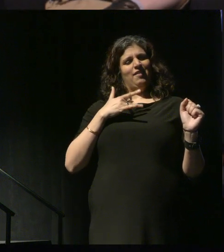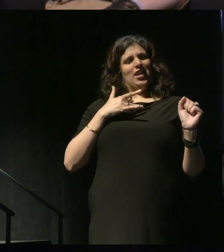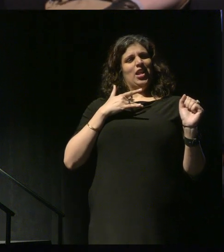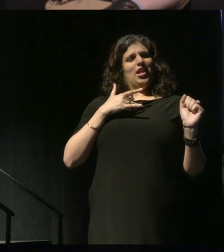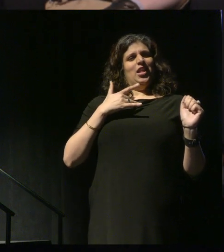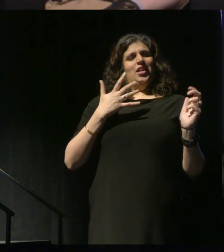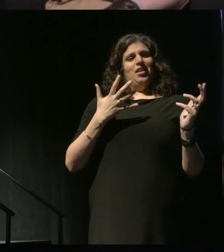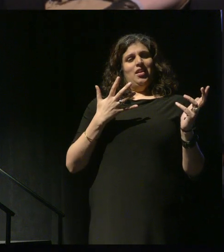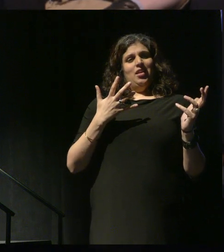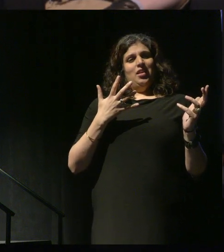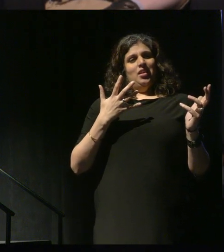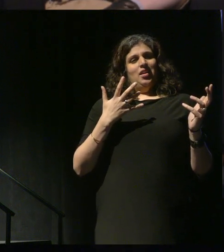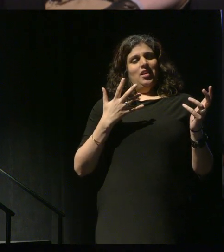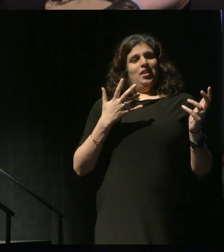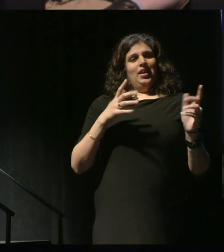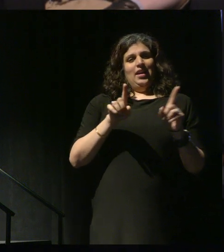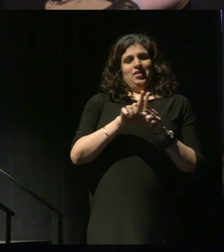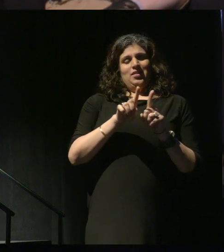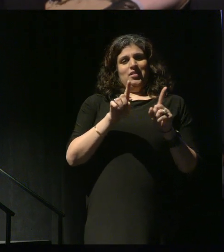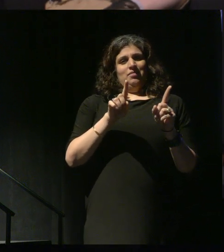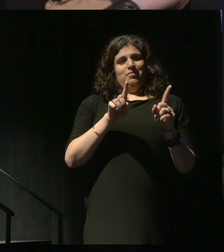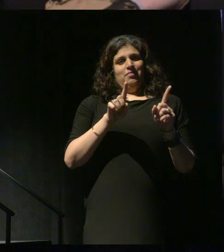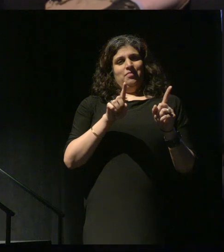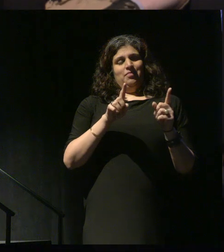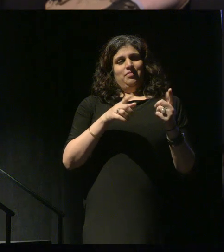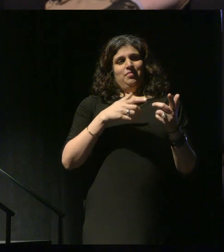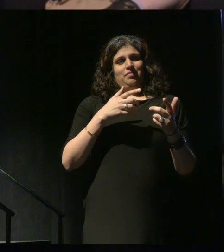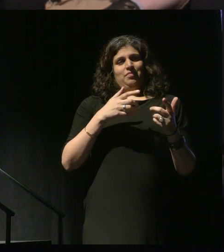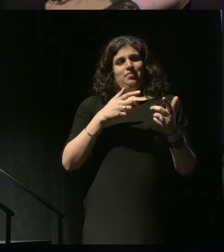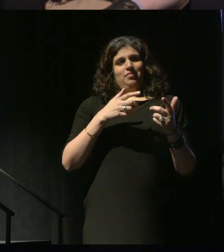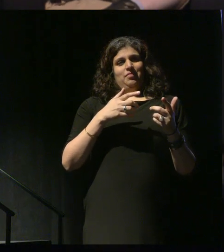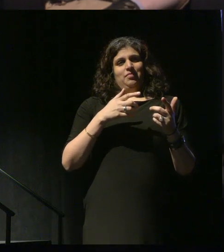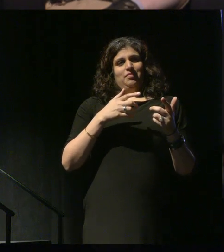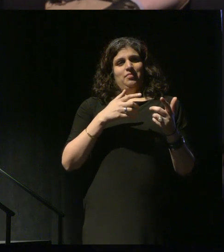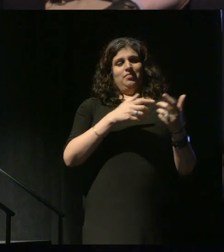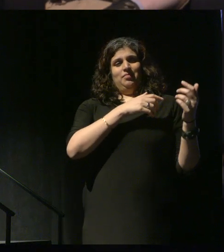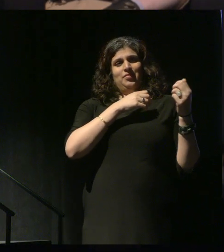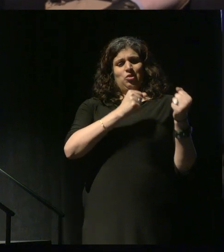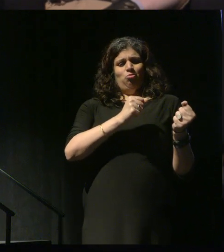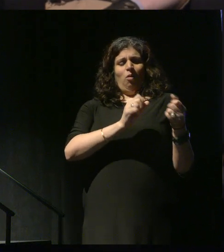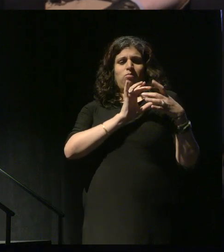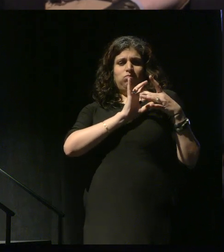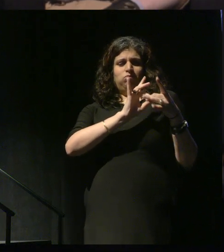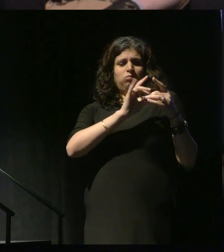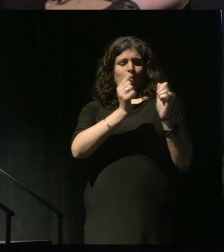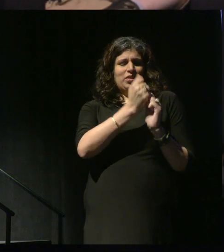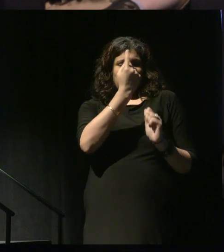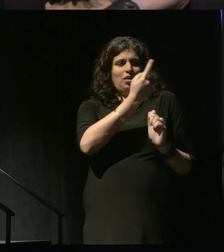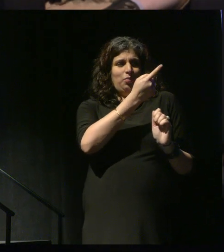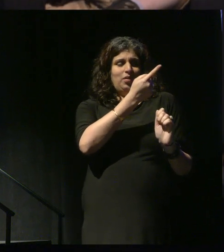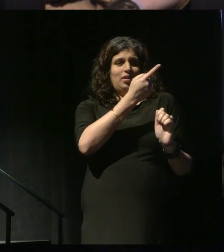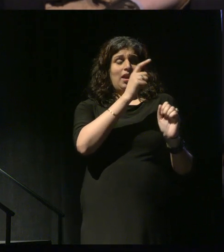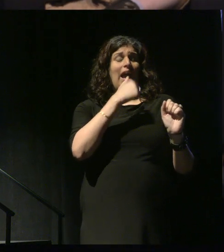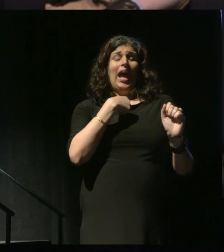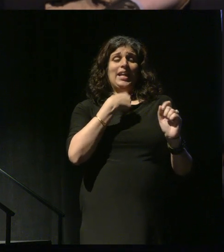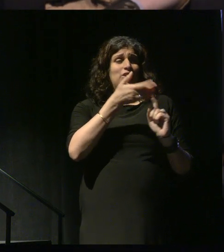being, you know in such a strong, intimate relationship with somebody who I can just be myself with